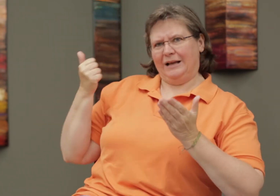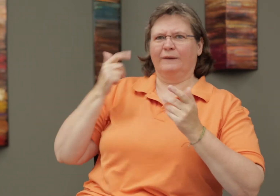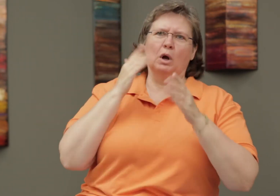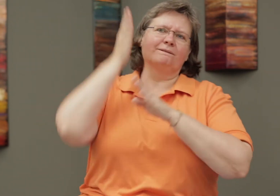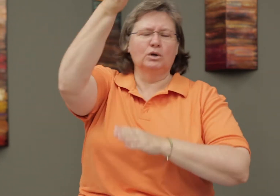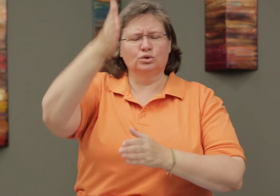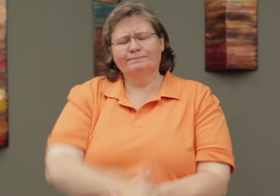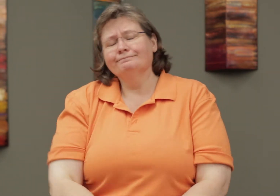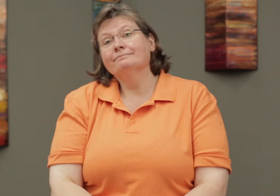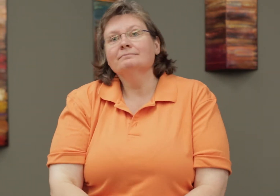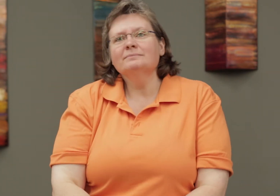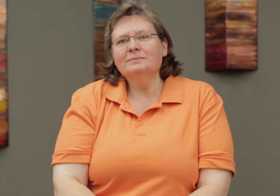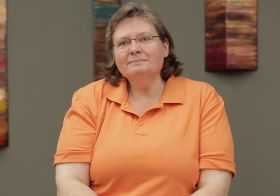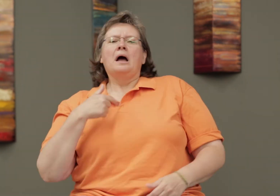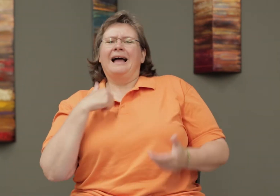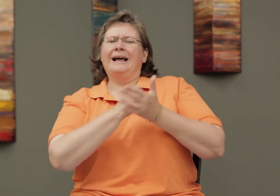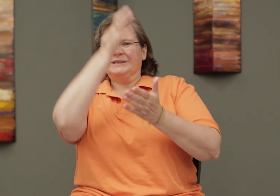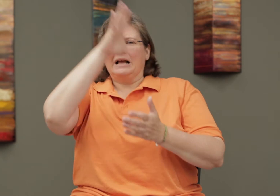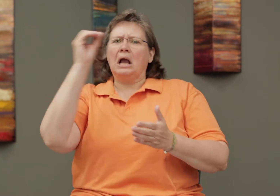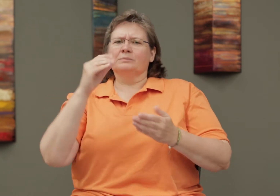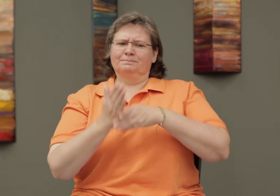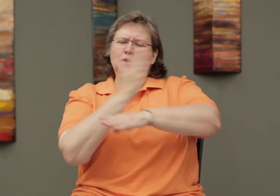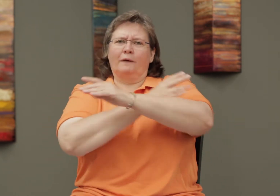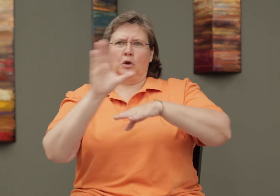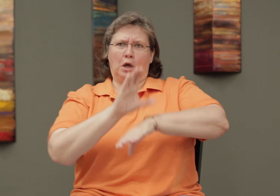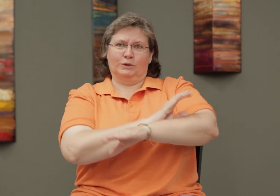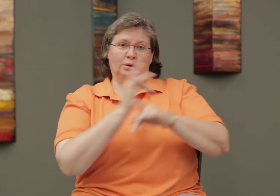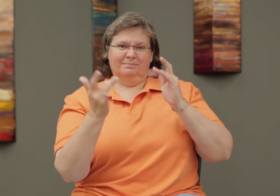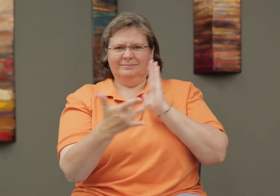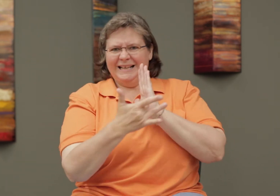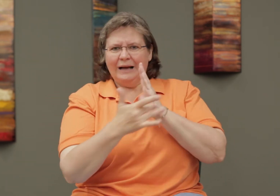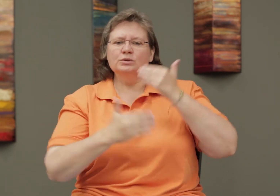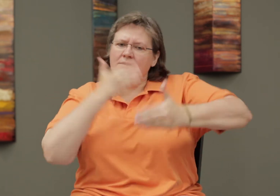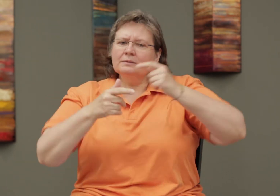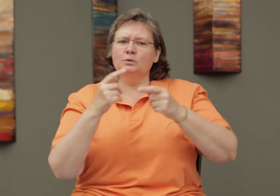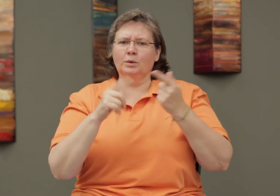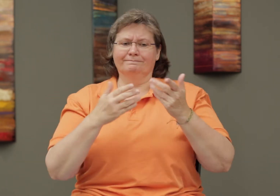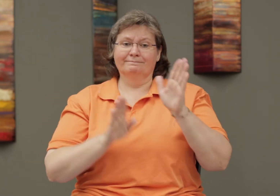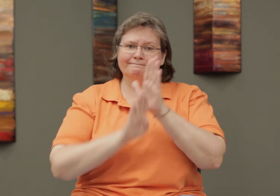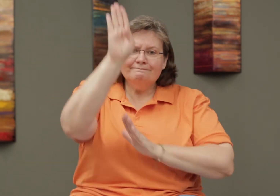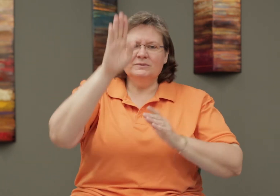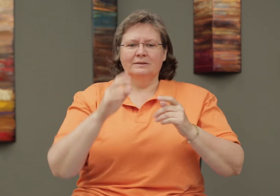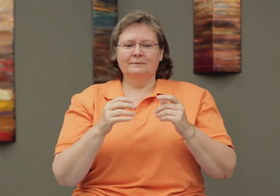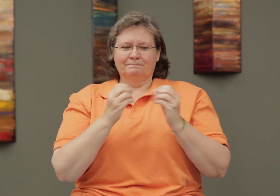and learn things for a better future. I helped improve my dad's company by bringing in modern computer technology.